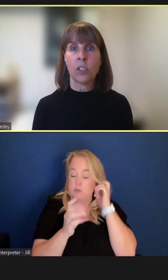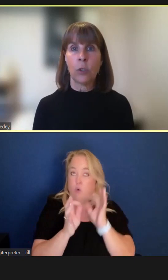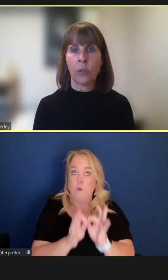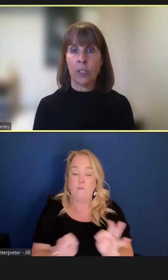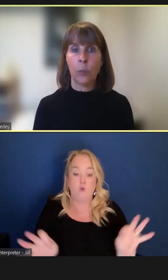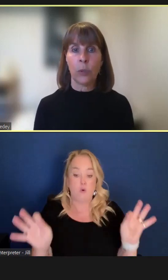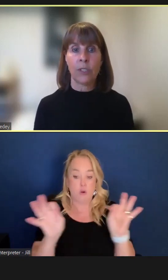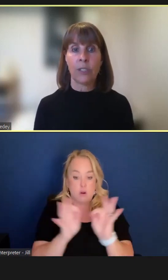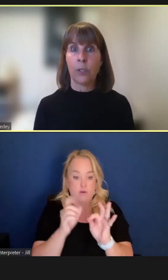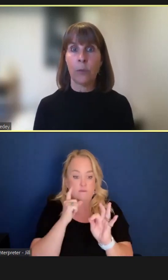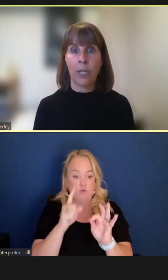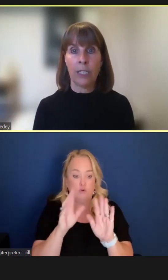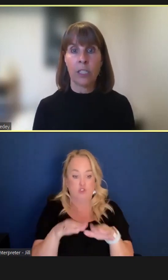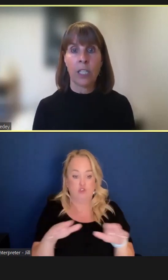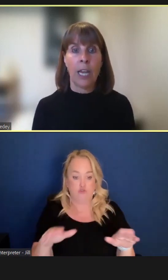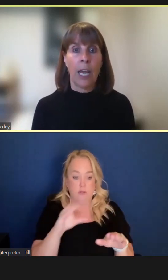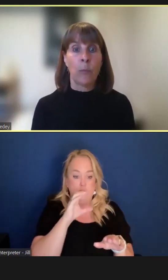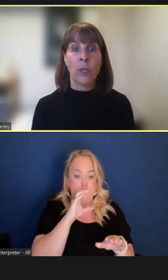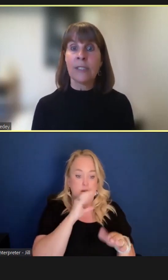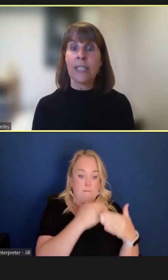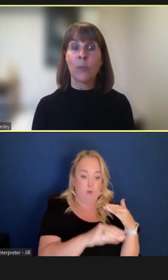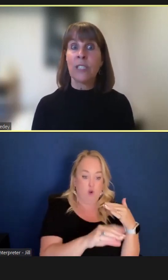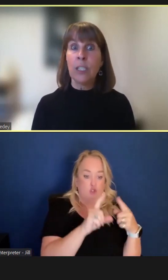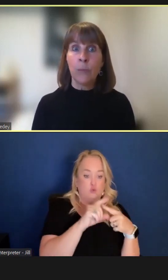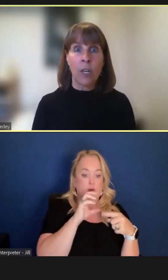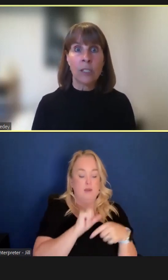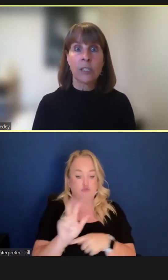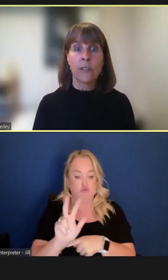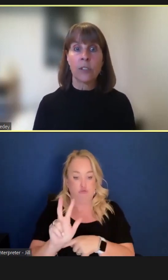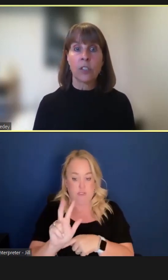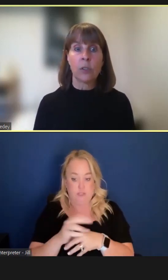in the birth to three range parents have deep knowledge of their children's